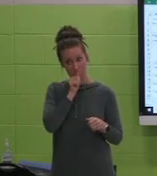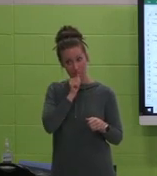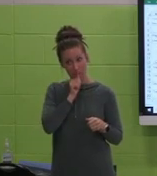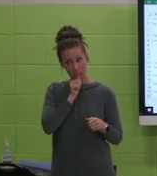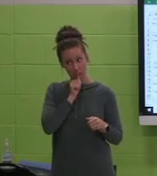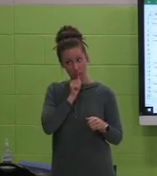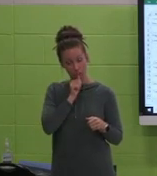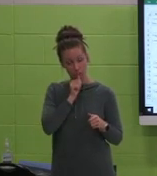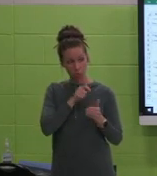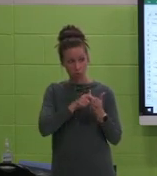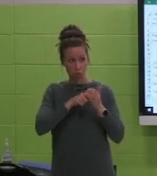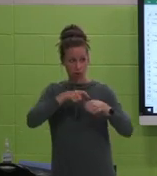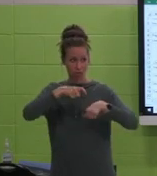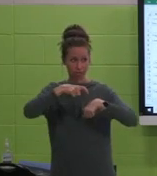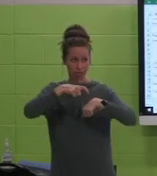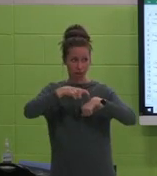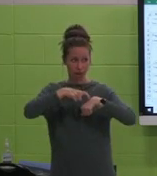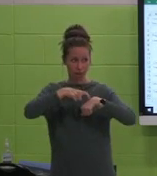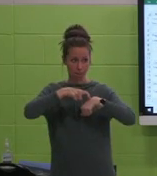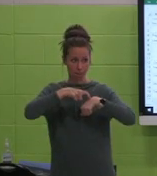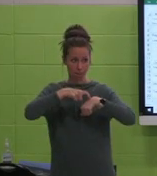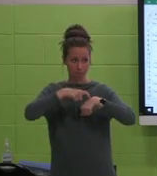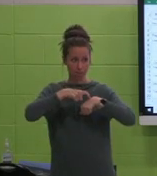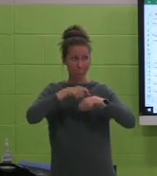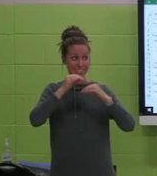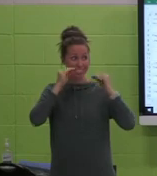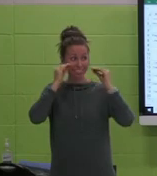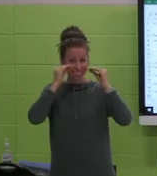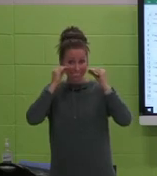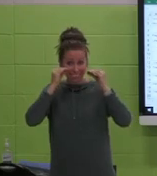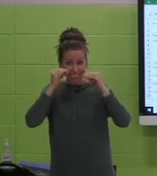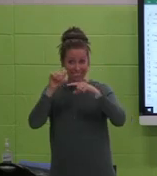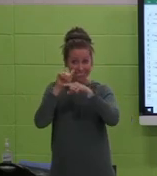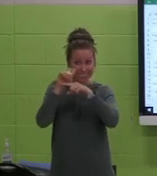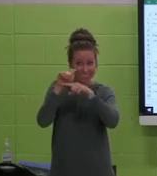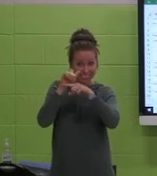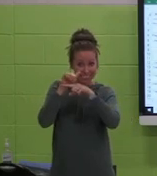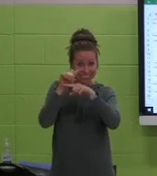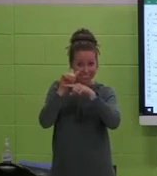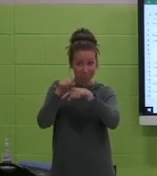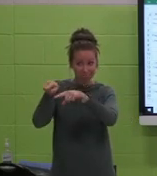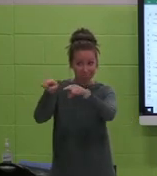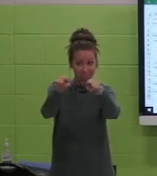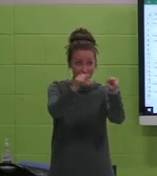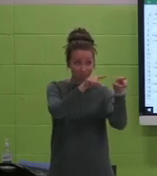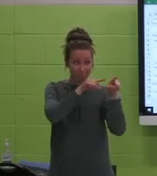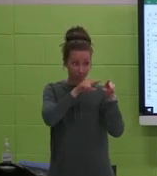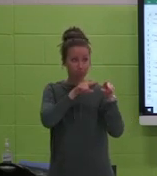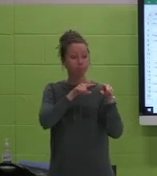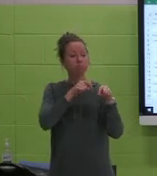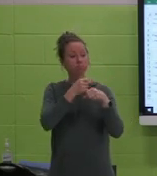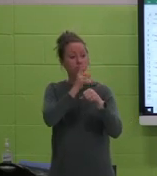us a little bit of time to get everybody trained right and get everybody up to speed on how we're